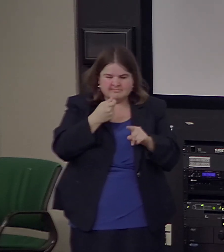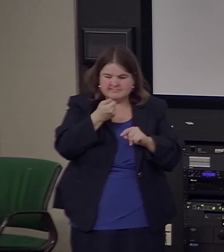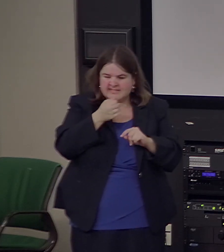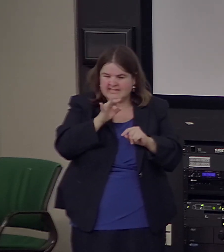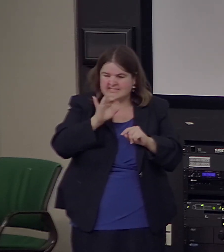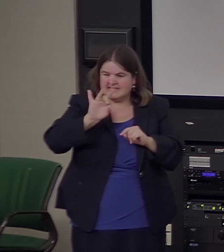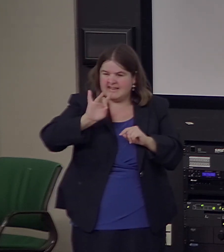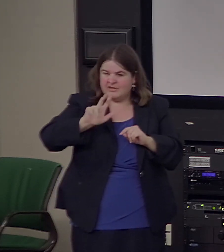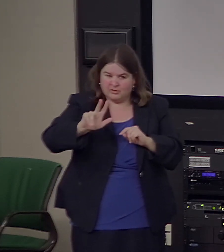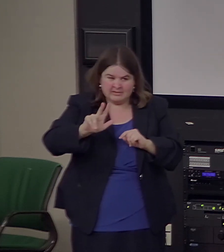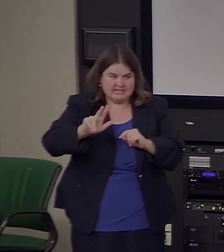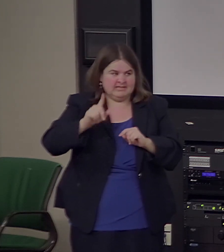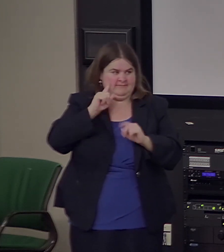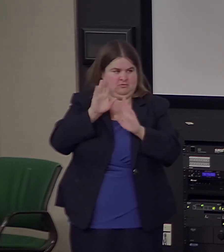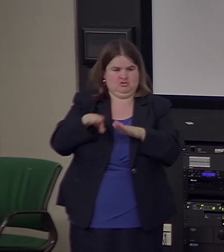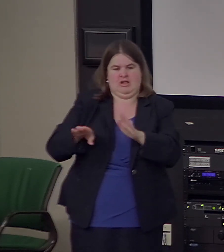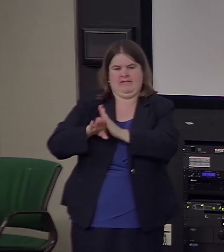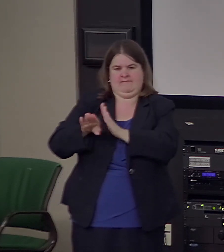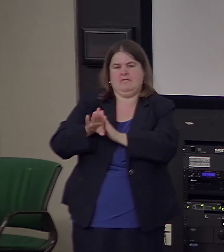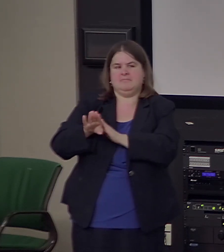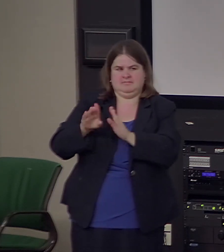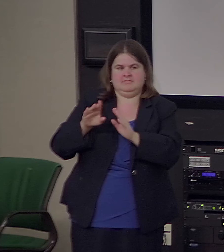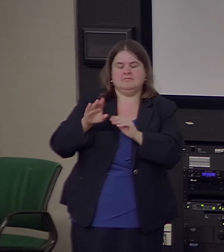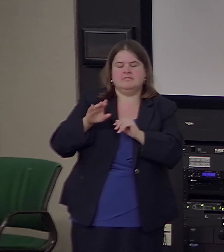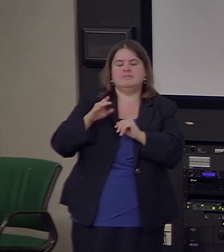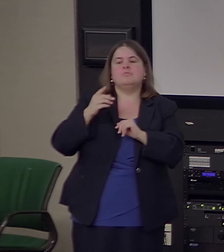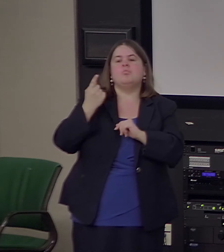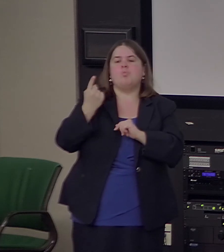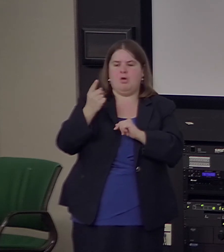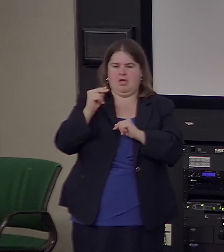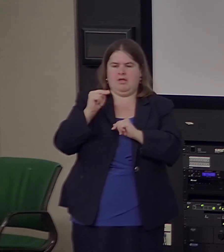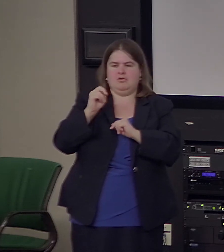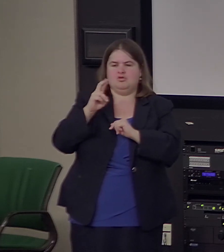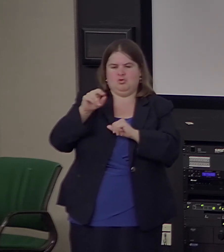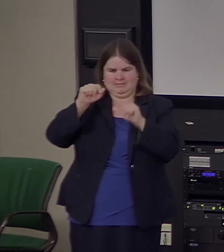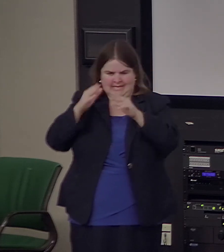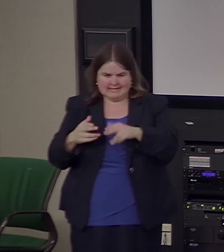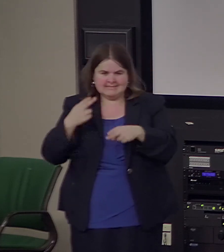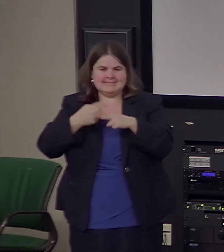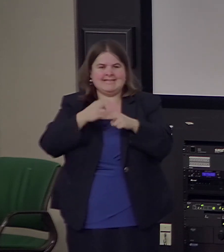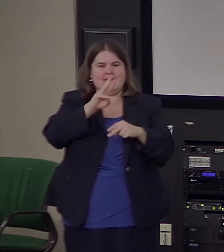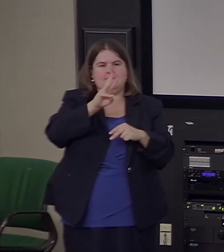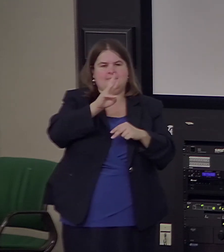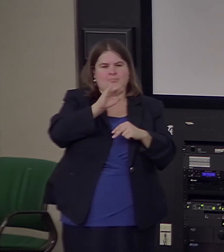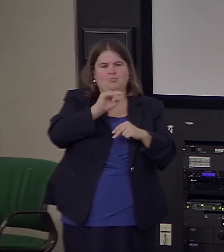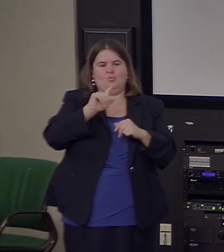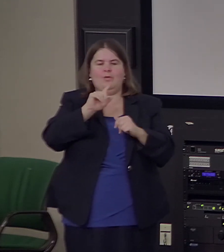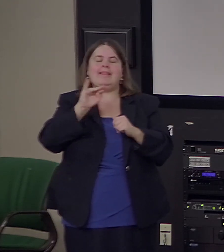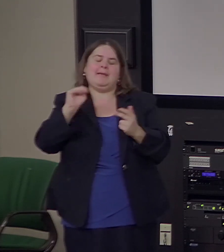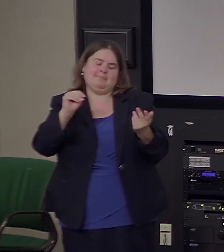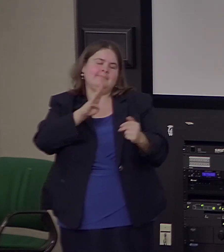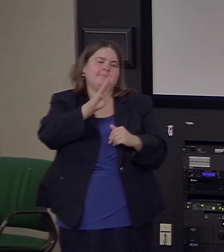in child development by a neuroscientist by the name of Bill Greenough and